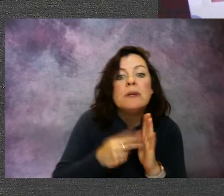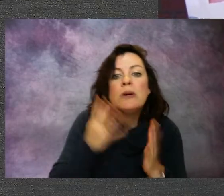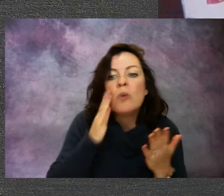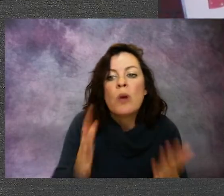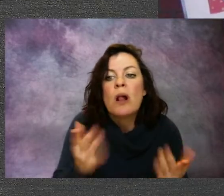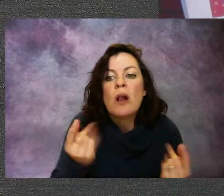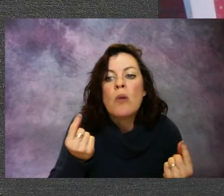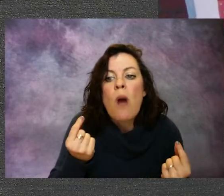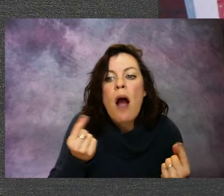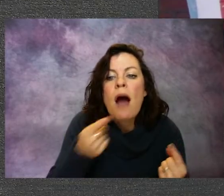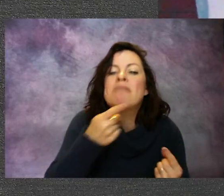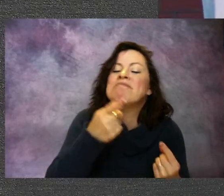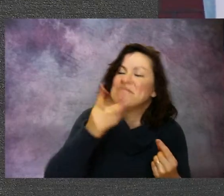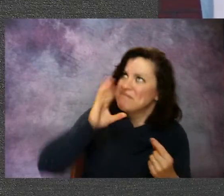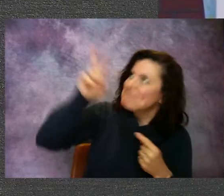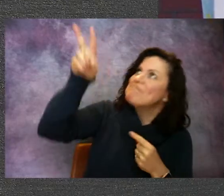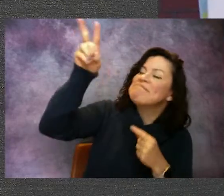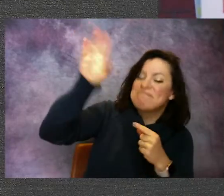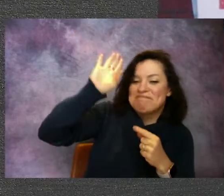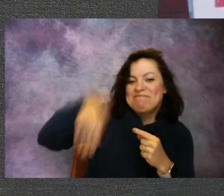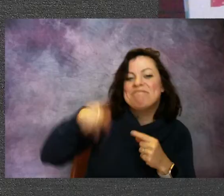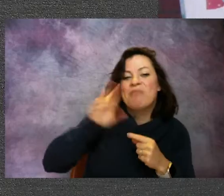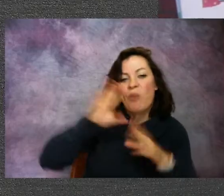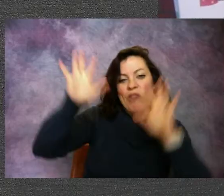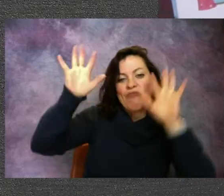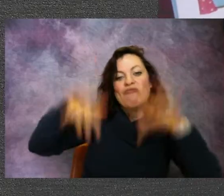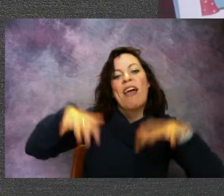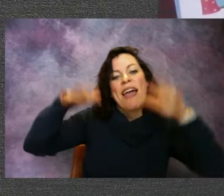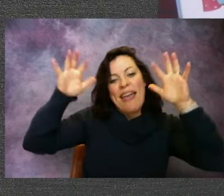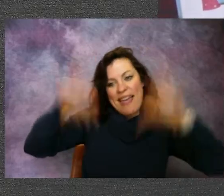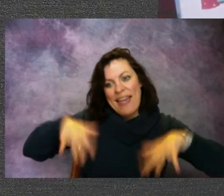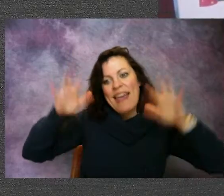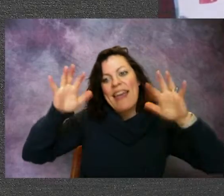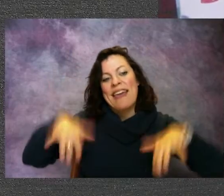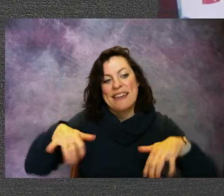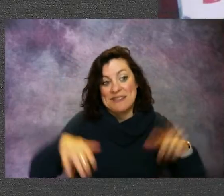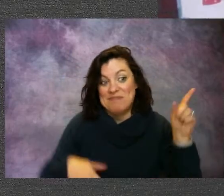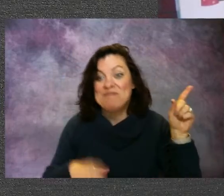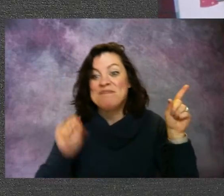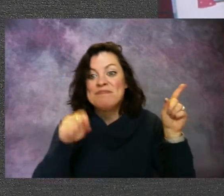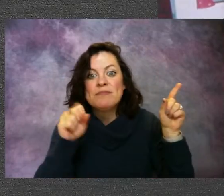Rain. It means that it's going to rain. Let's take a look behind this window